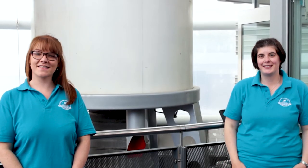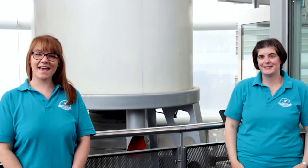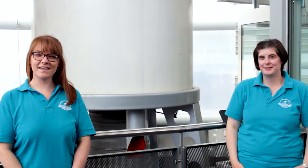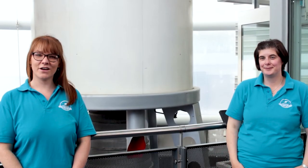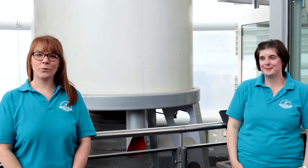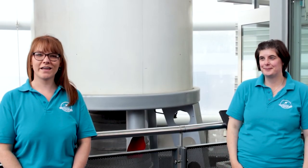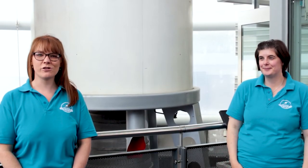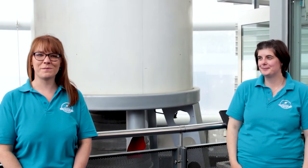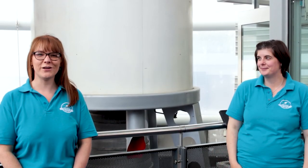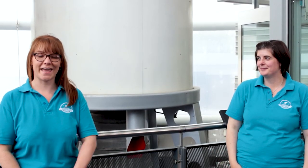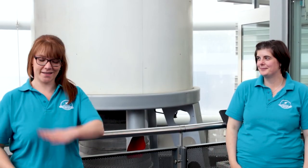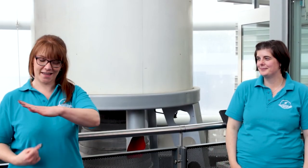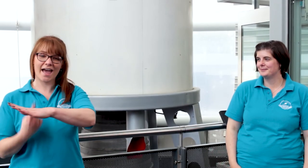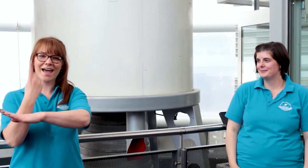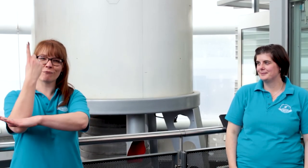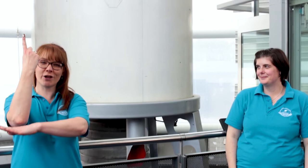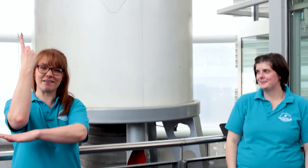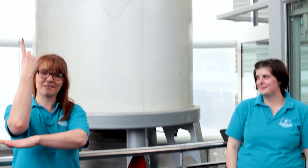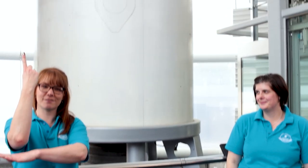Today, we're going to be looking at rockets.